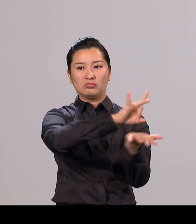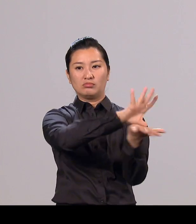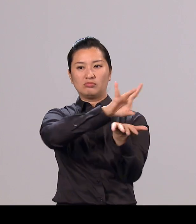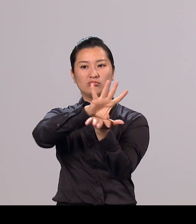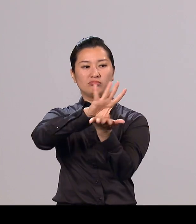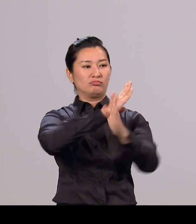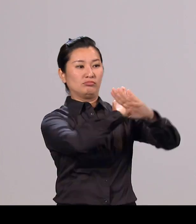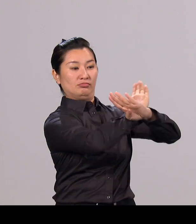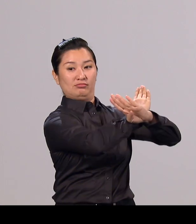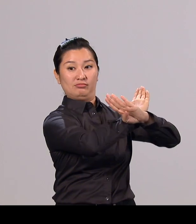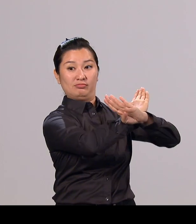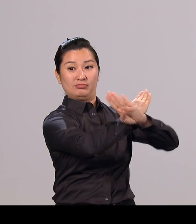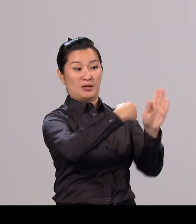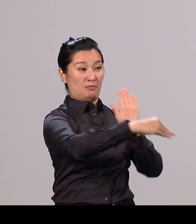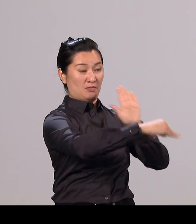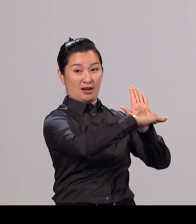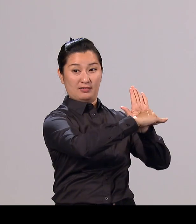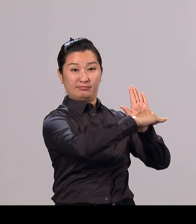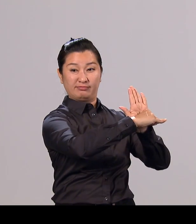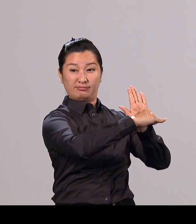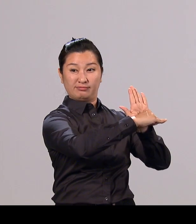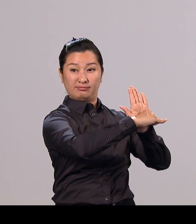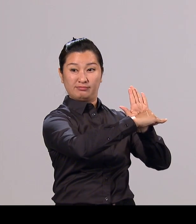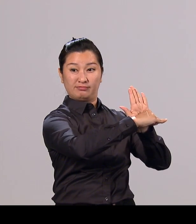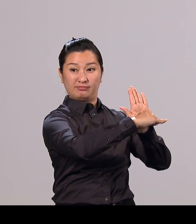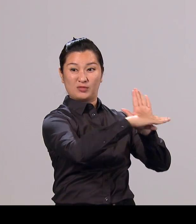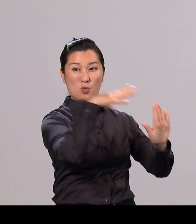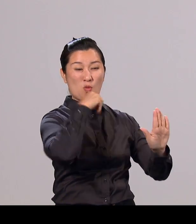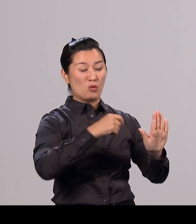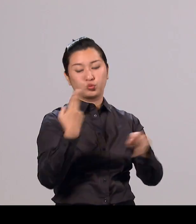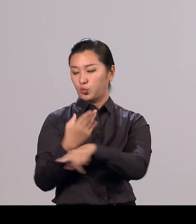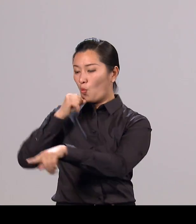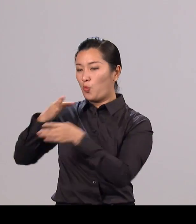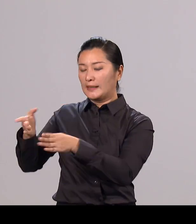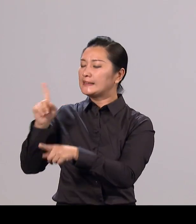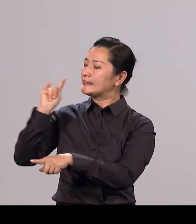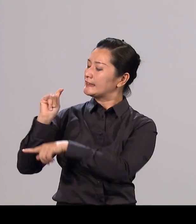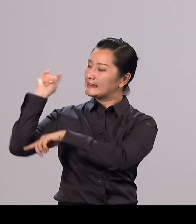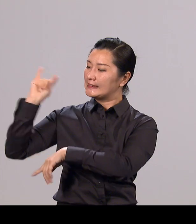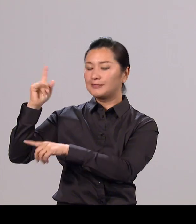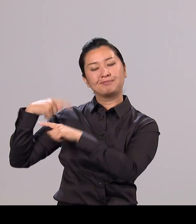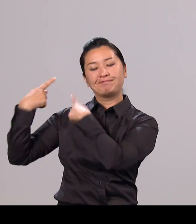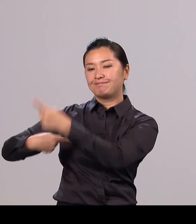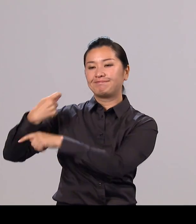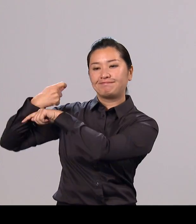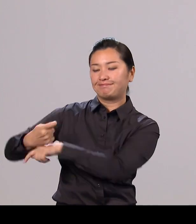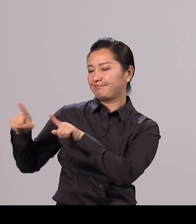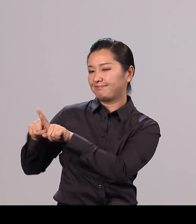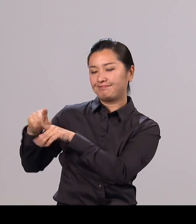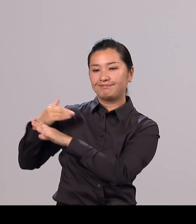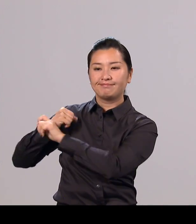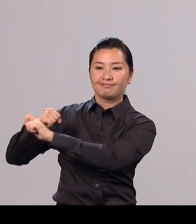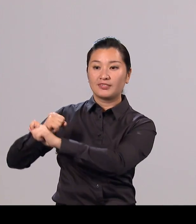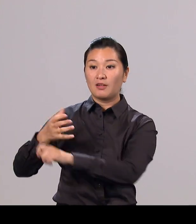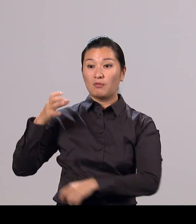We impose restrictions, we protect their old ways, the taxi companies and we force everybody to stick to that.